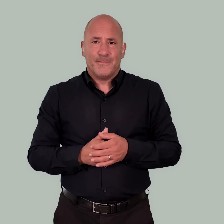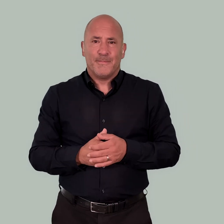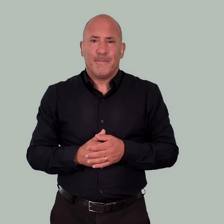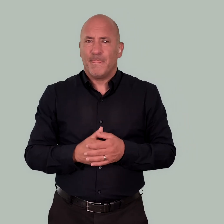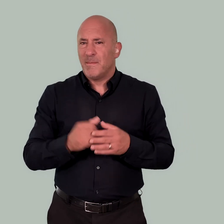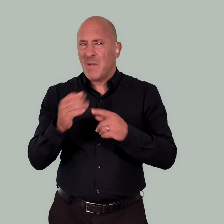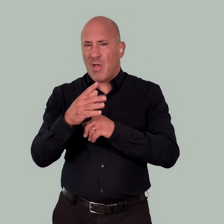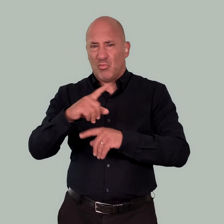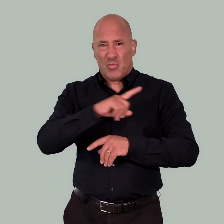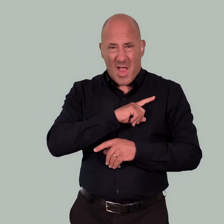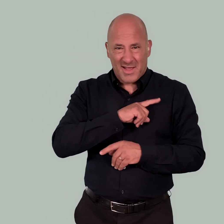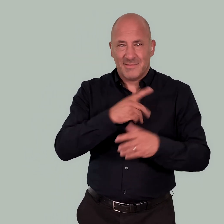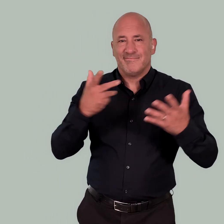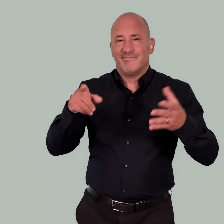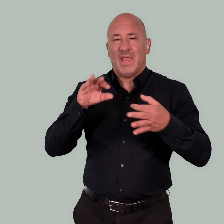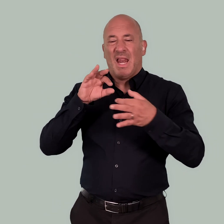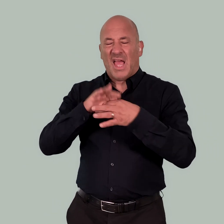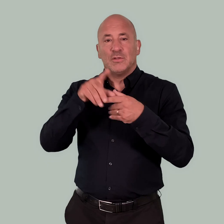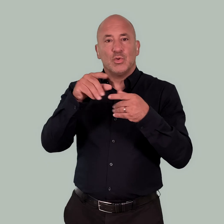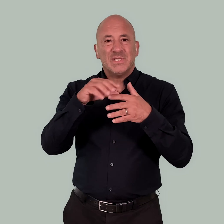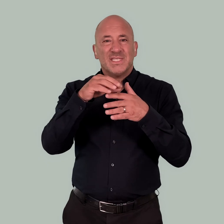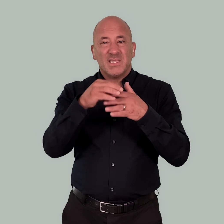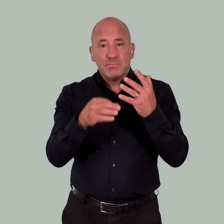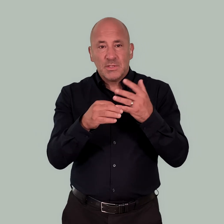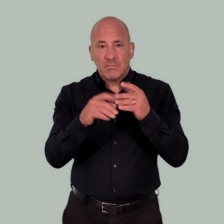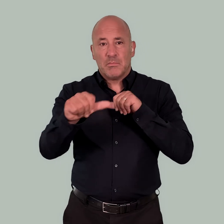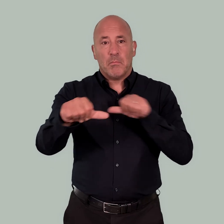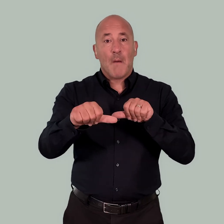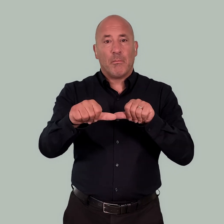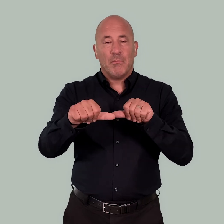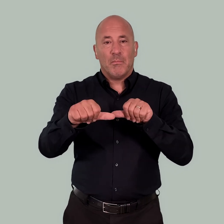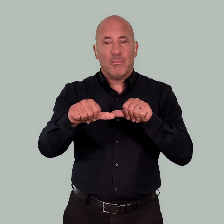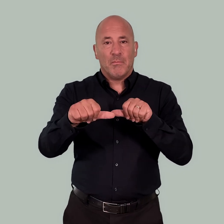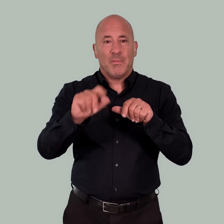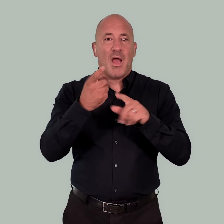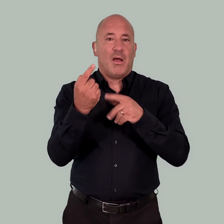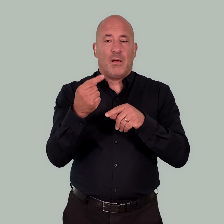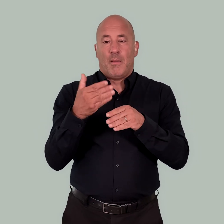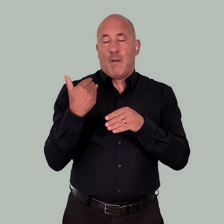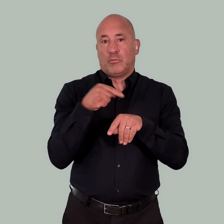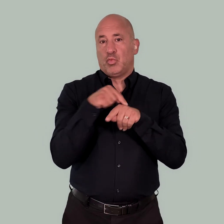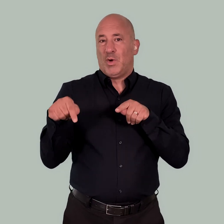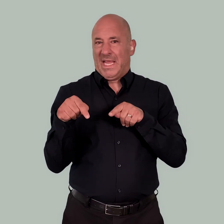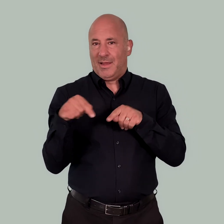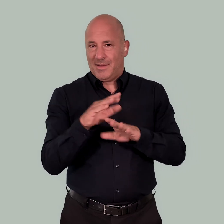The main explanation for this will be that it relates to symptoms over a much shorter period of time – the past week –